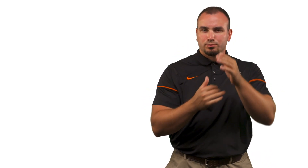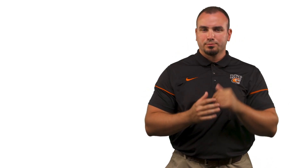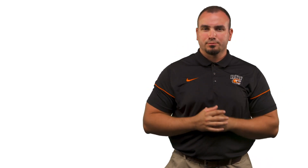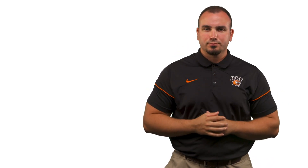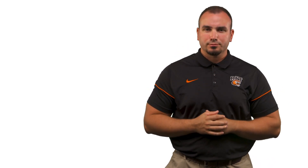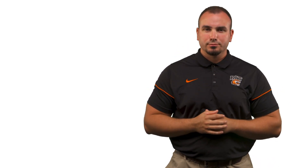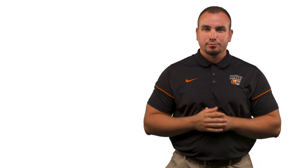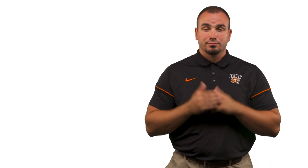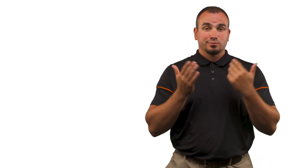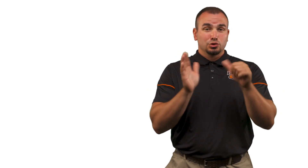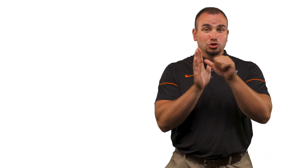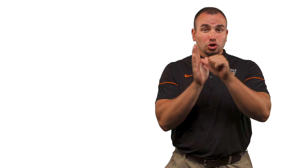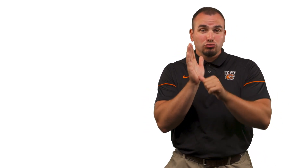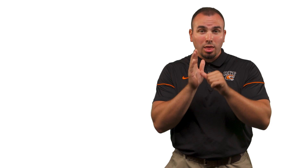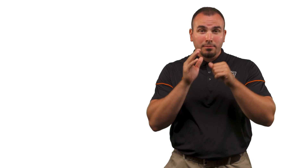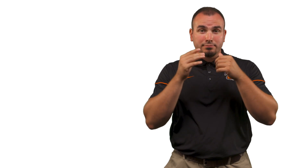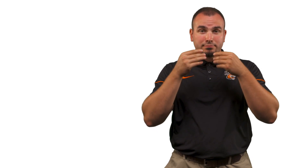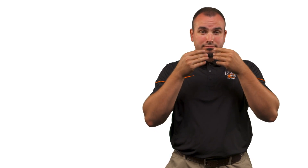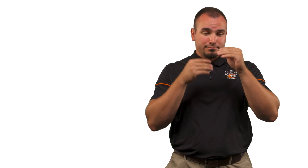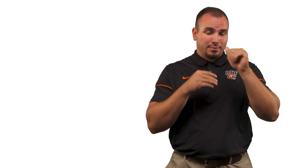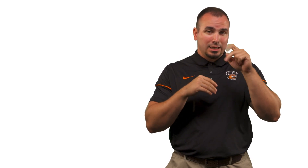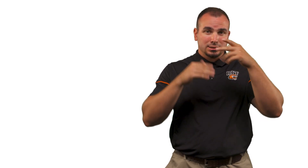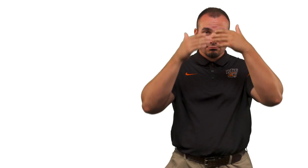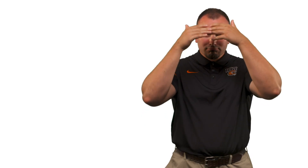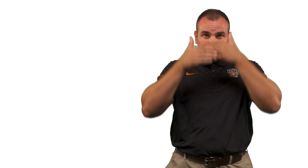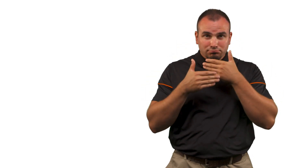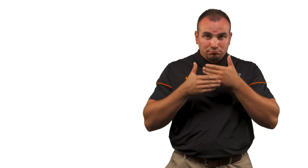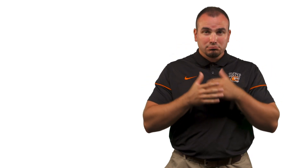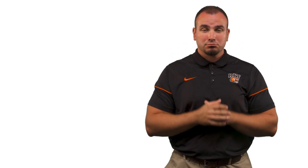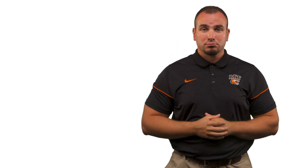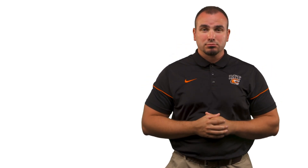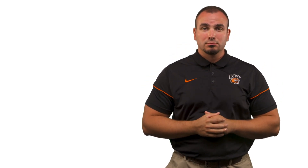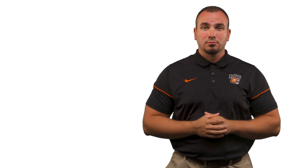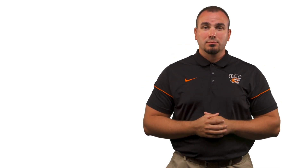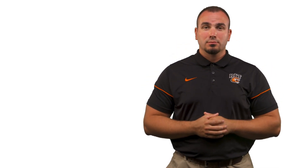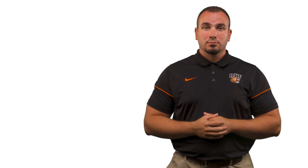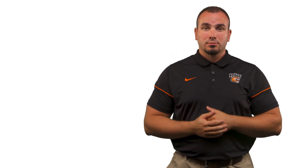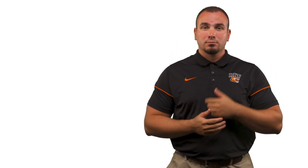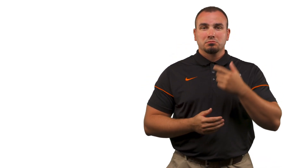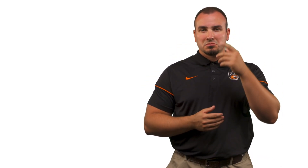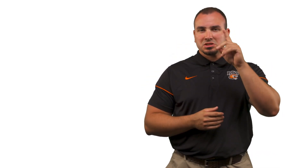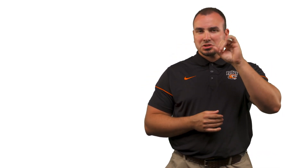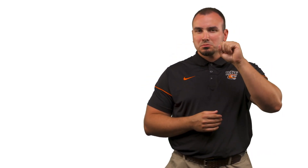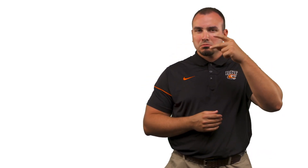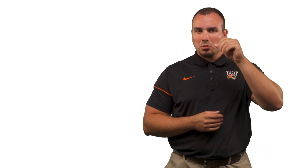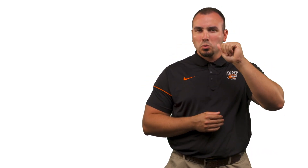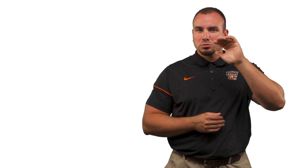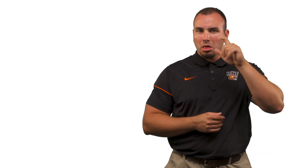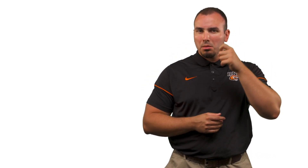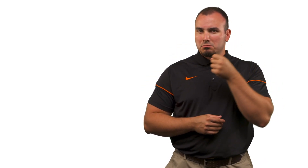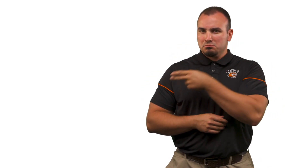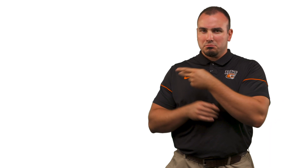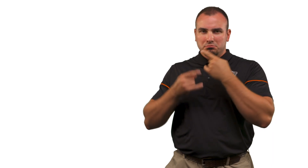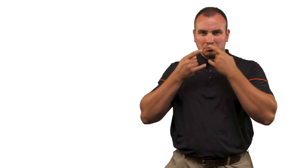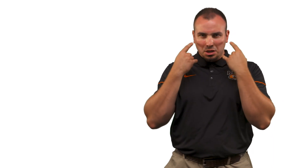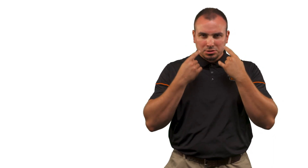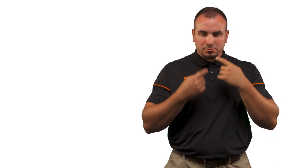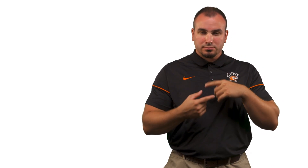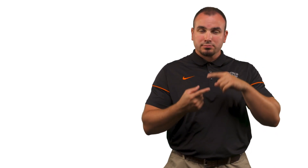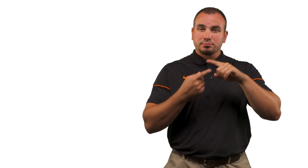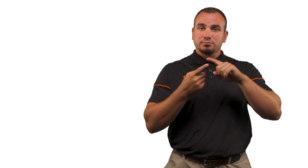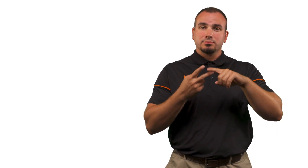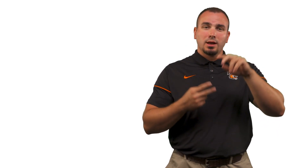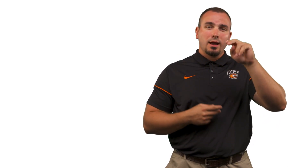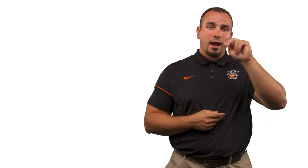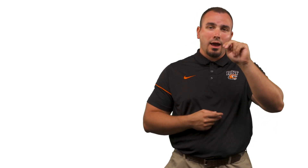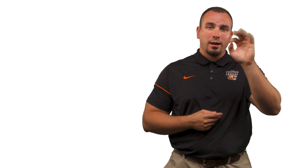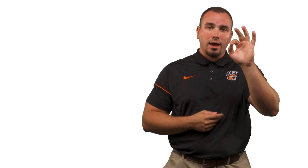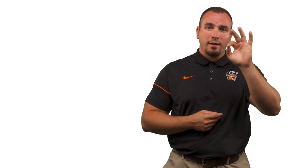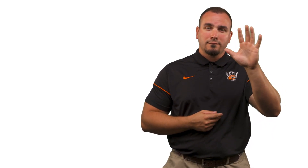clear plastic area; surgical masks; disposable masks;